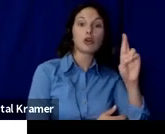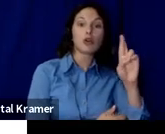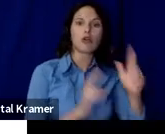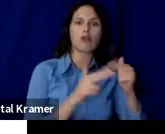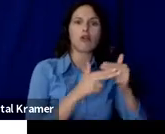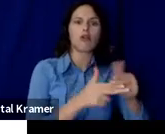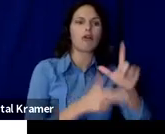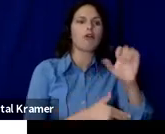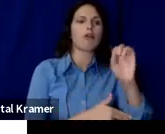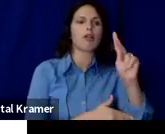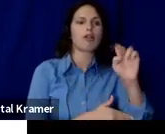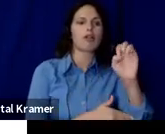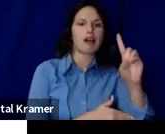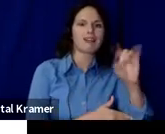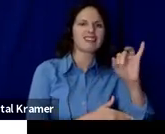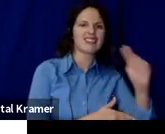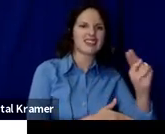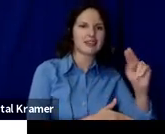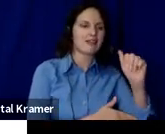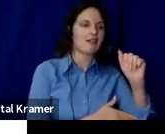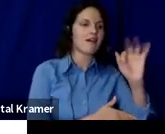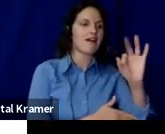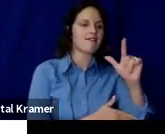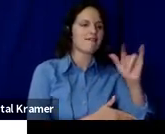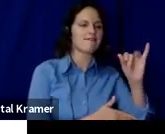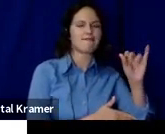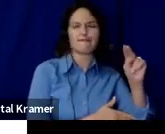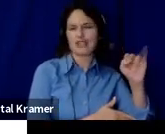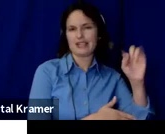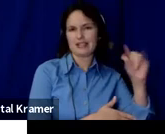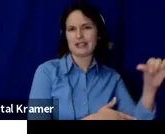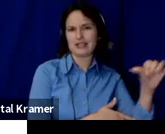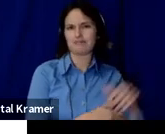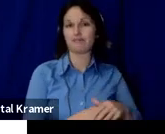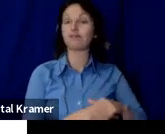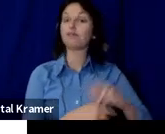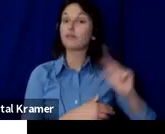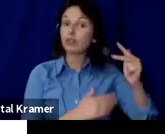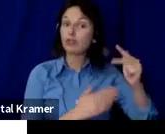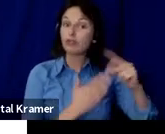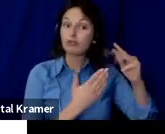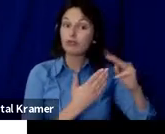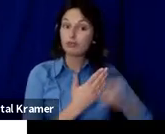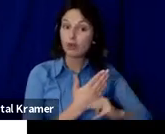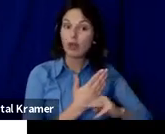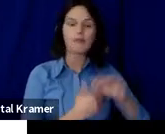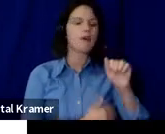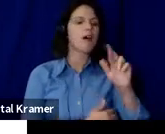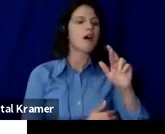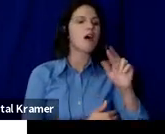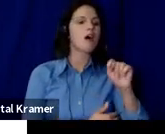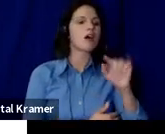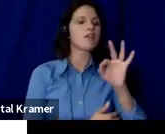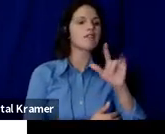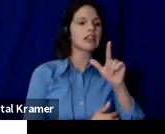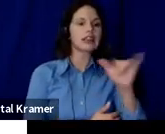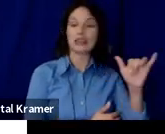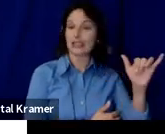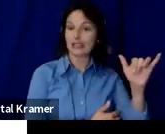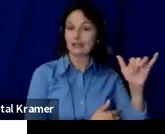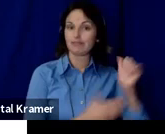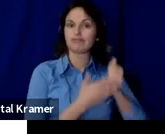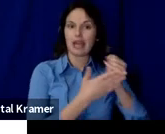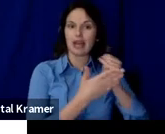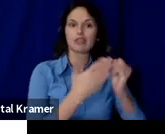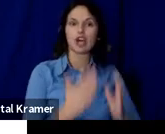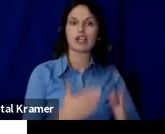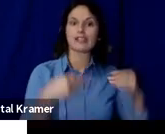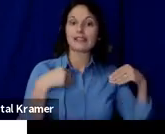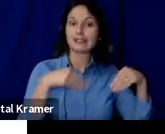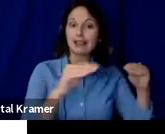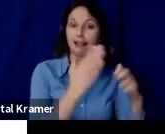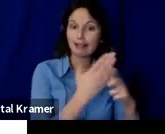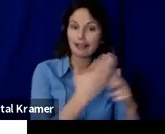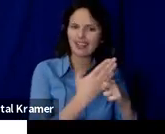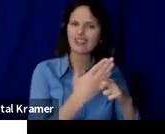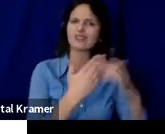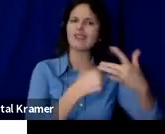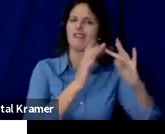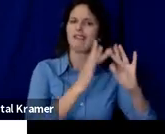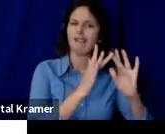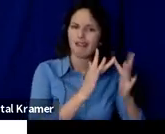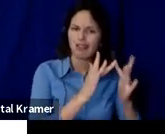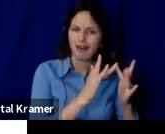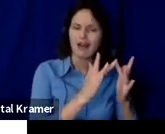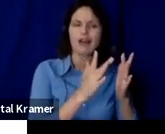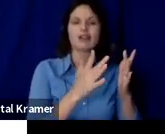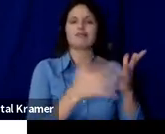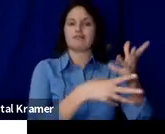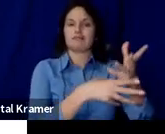Artful.ly helps artists sell tickets, take donations, and track fans.